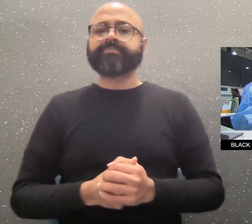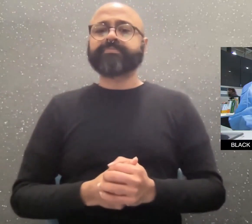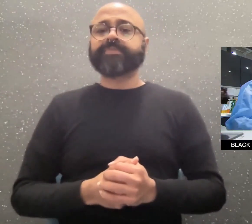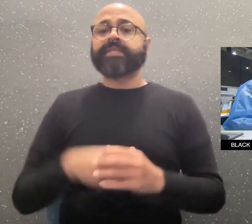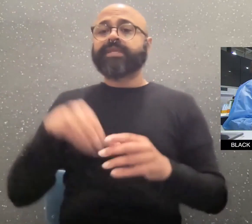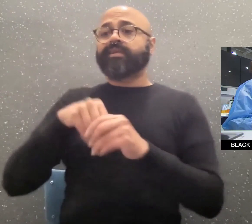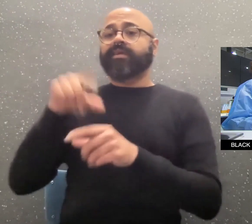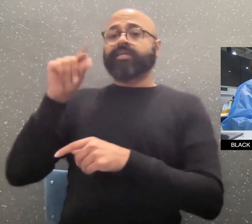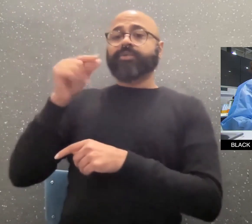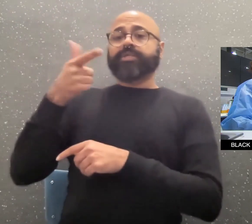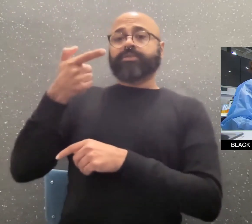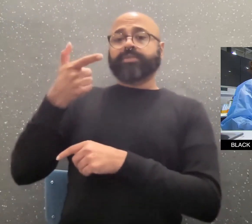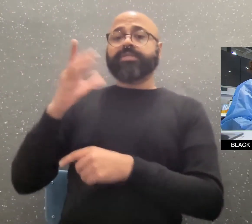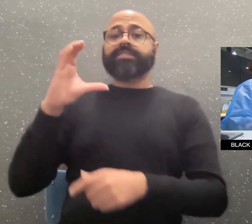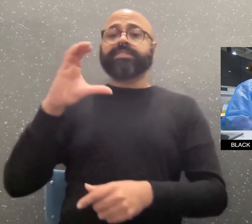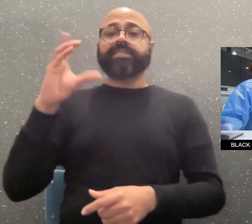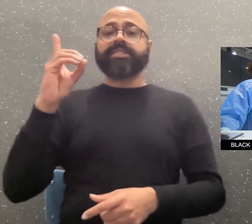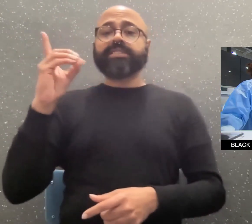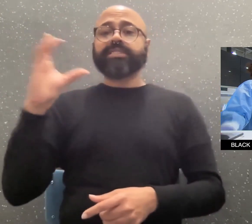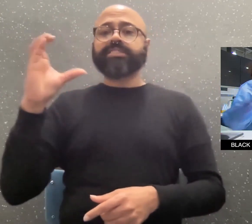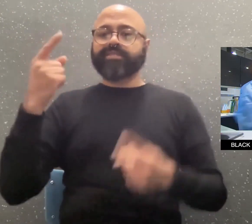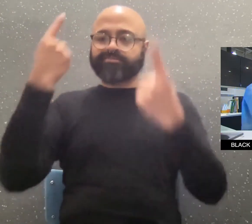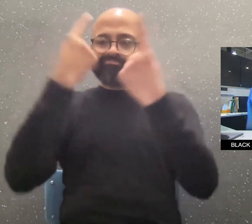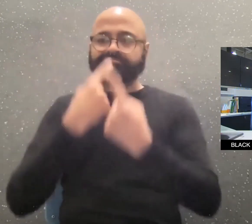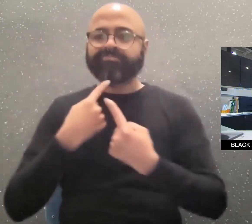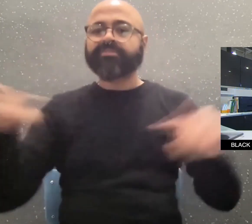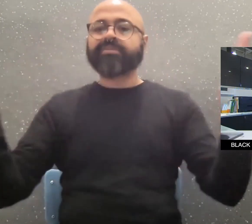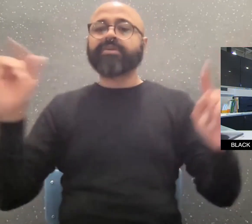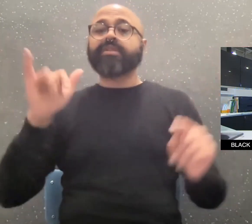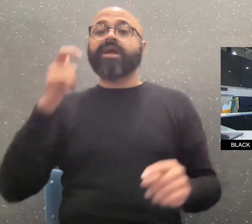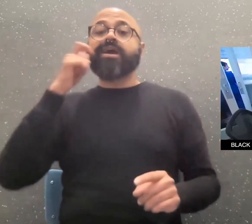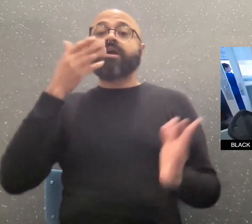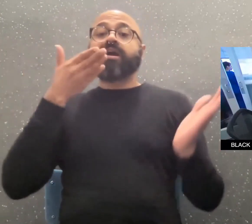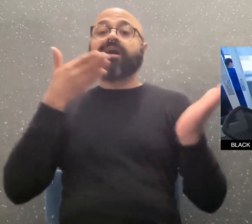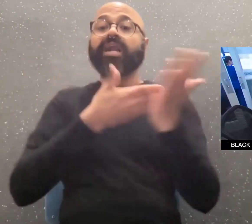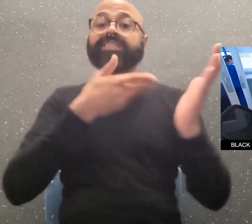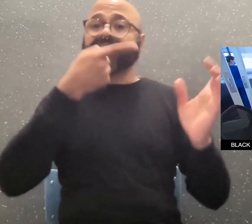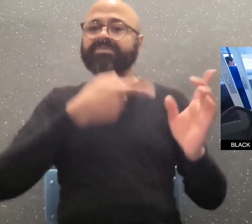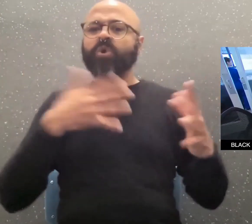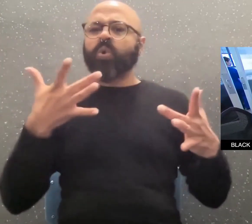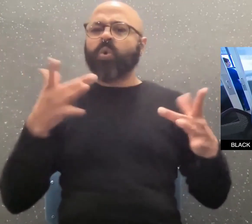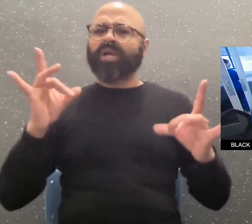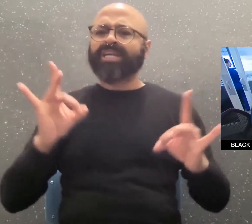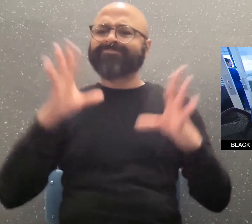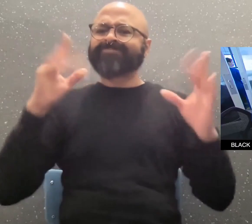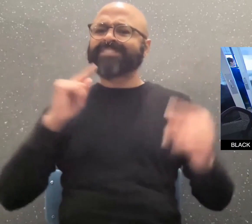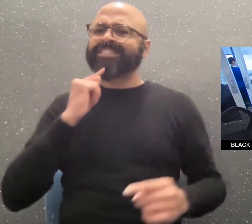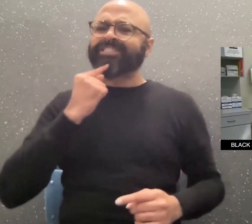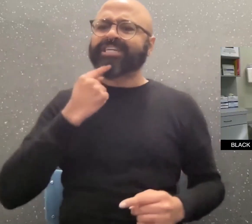in 2021 the CDC declared racism as a serious public health threat